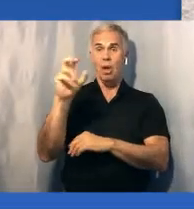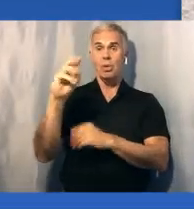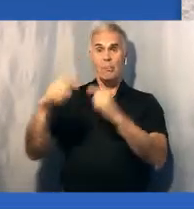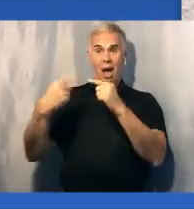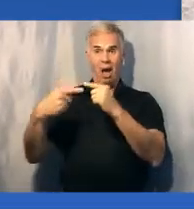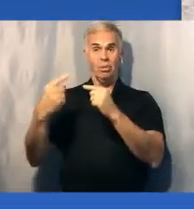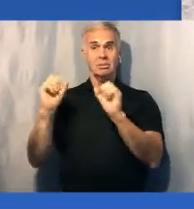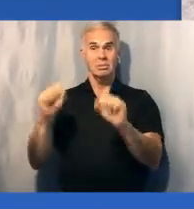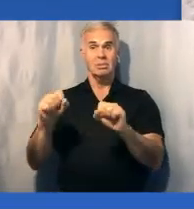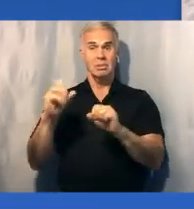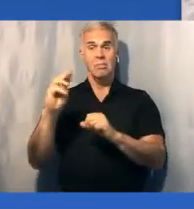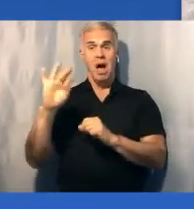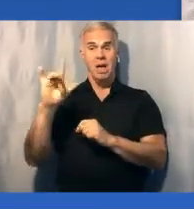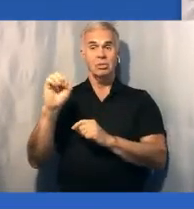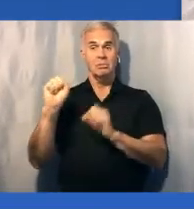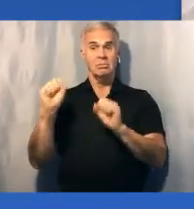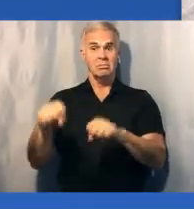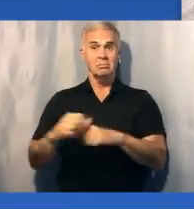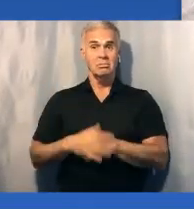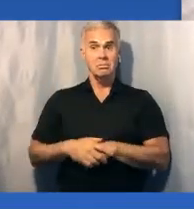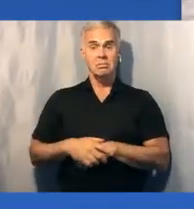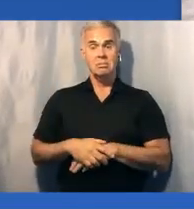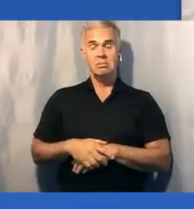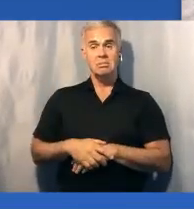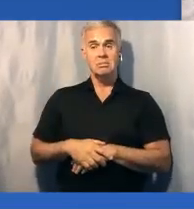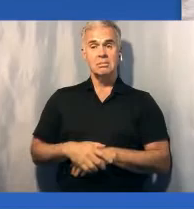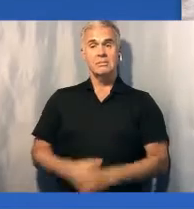on its huge wings?